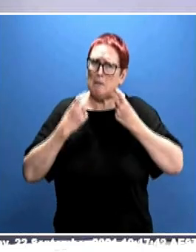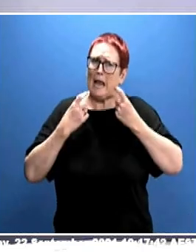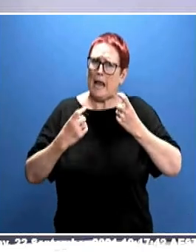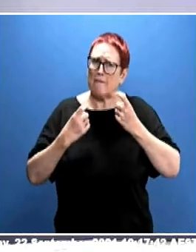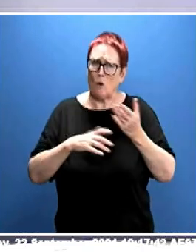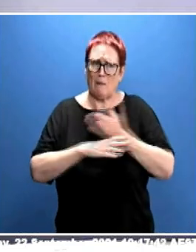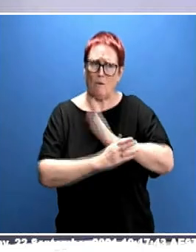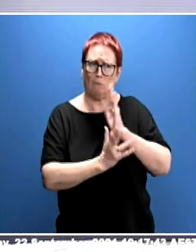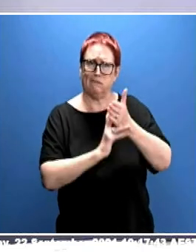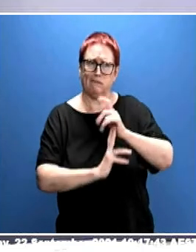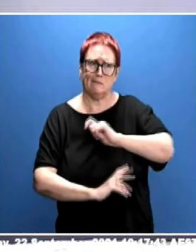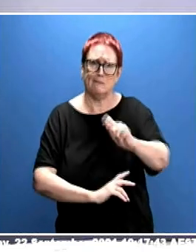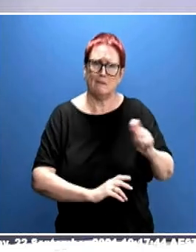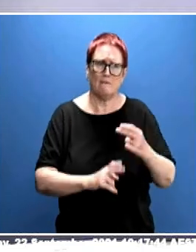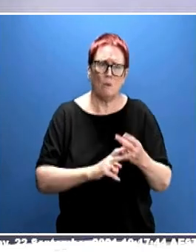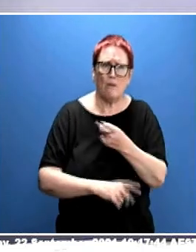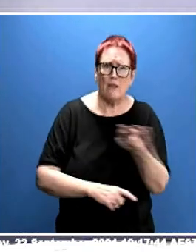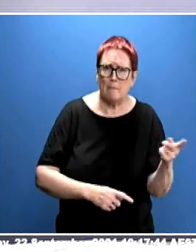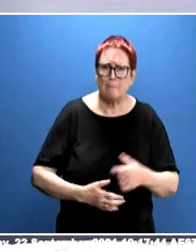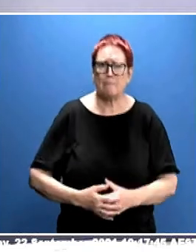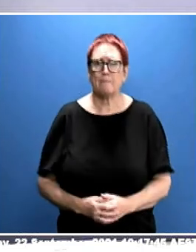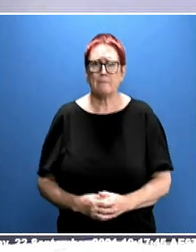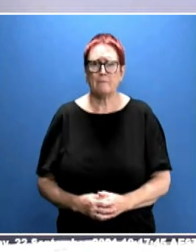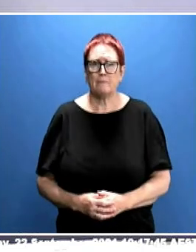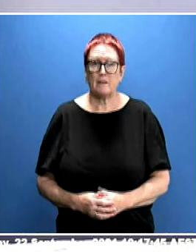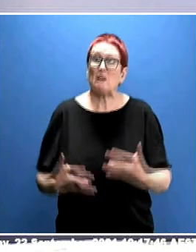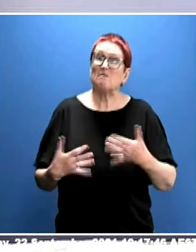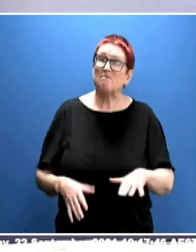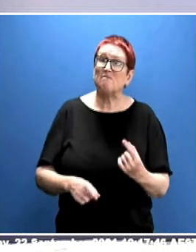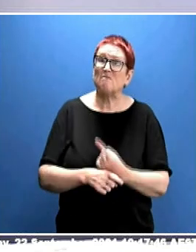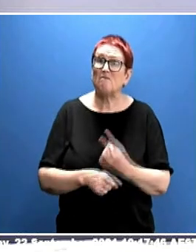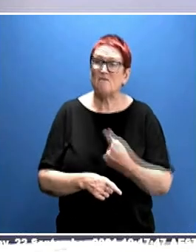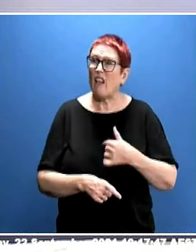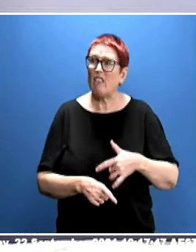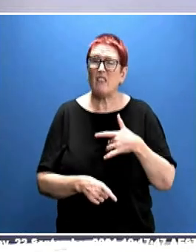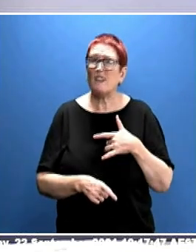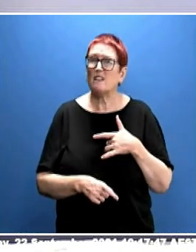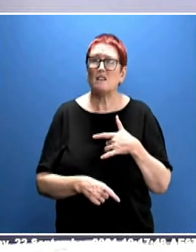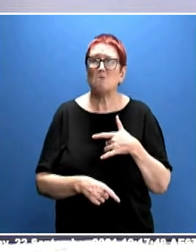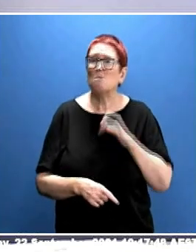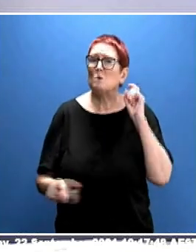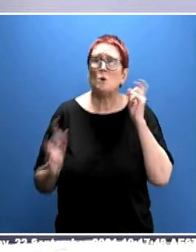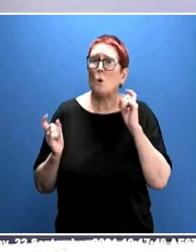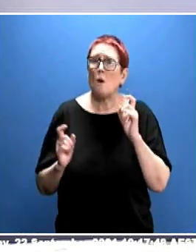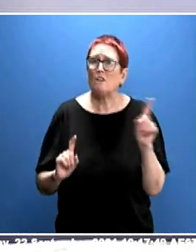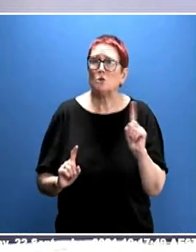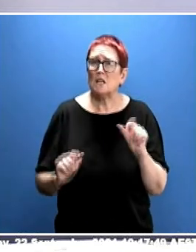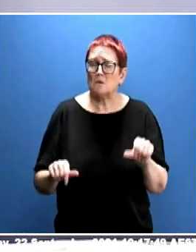about how we approach those matters, but having said all of that, I don't think we need to take it any further today.